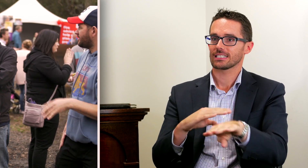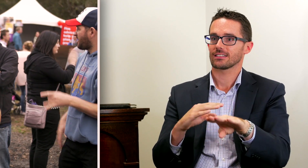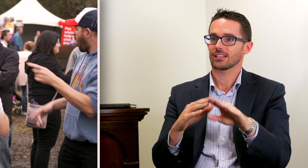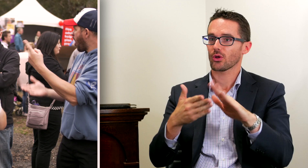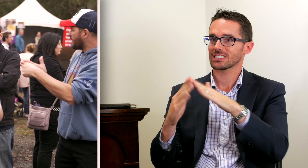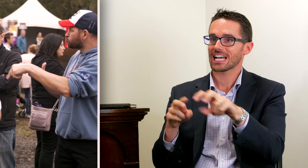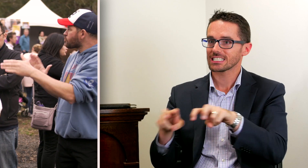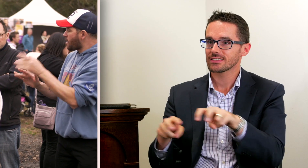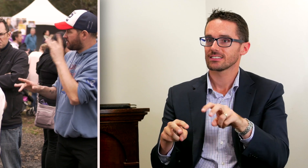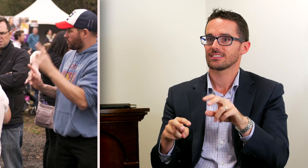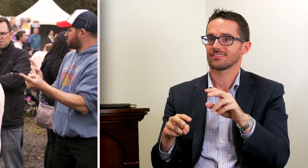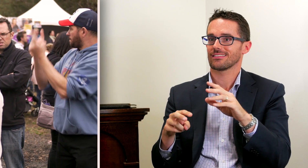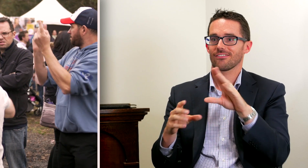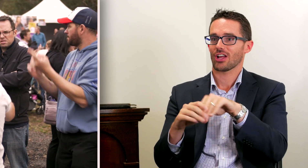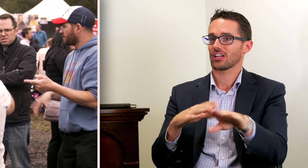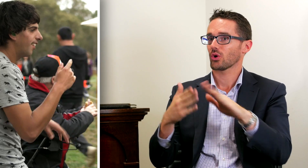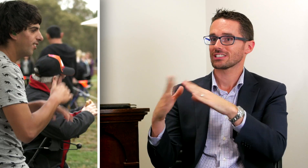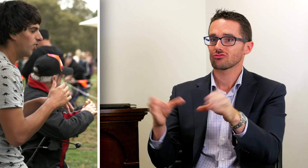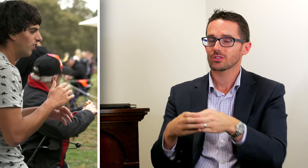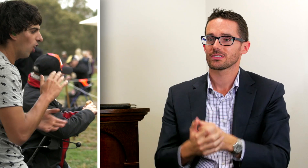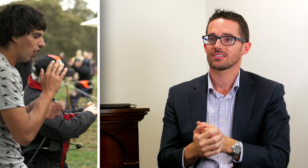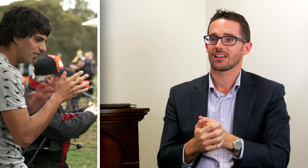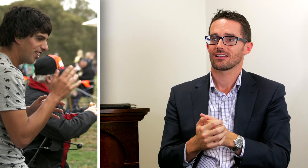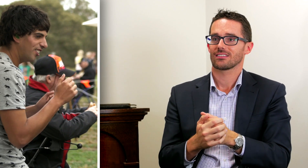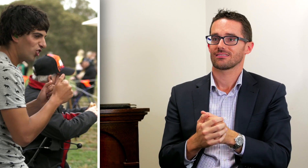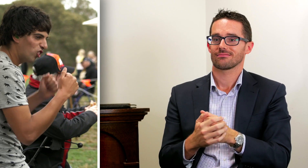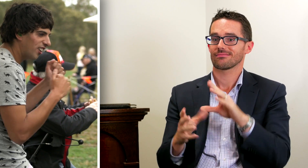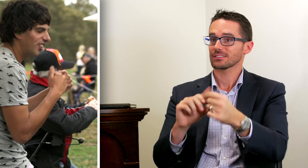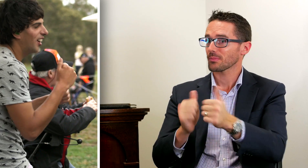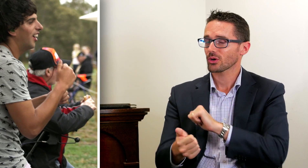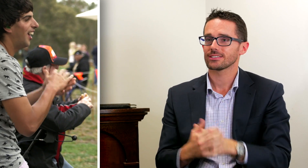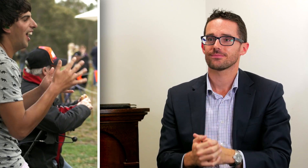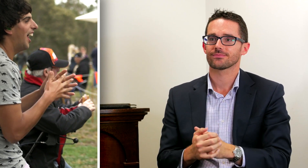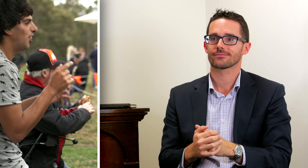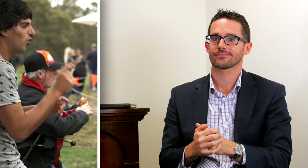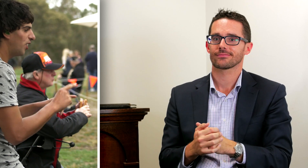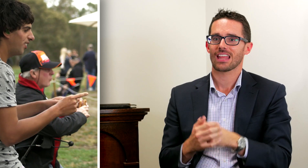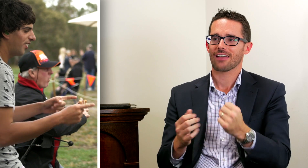you're involved in the community activities, you're involved in the community groups that take place,